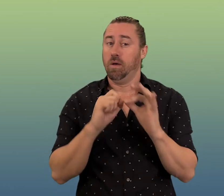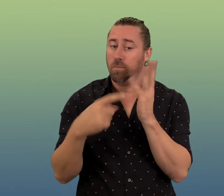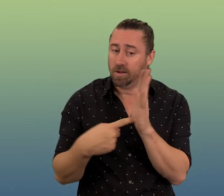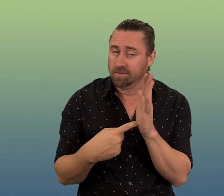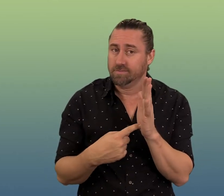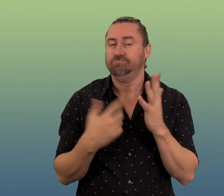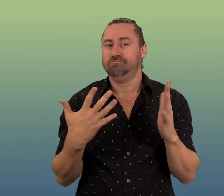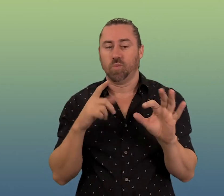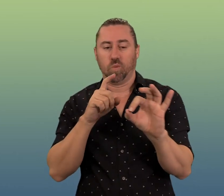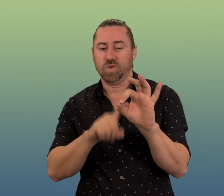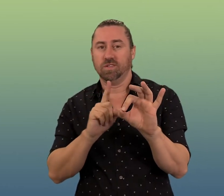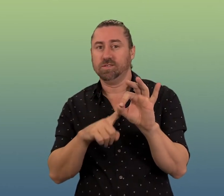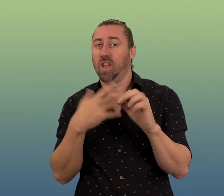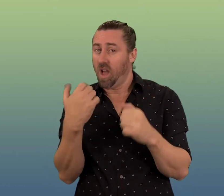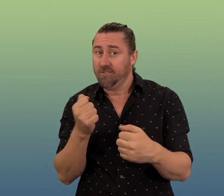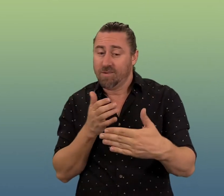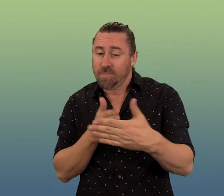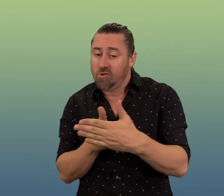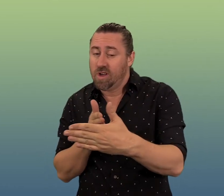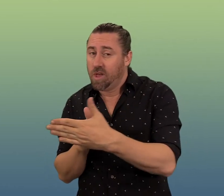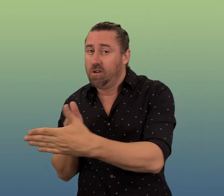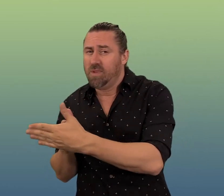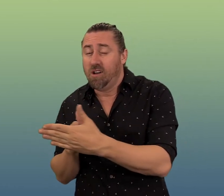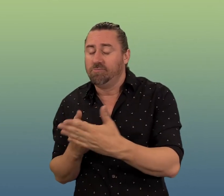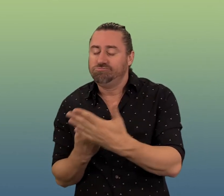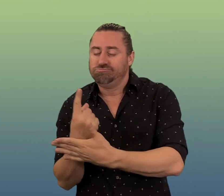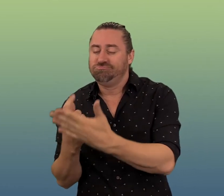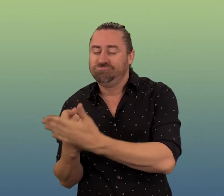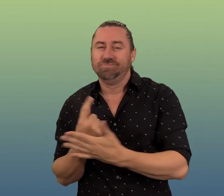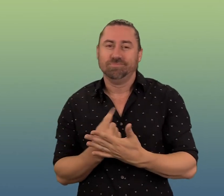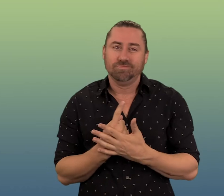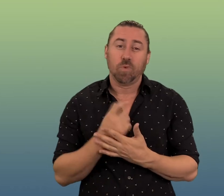However, in Queensland significant barriers to transport use remain